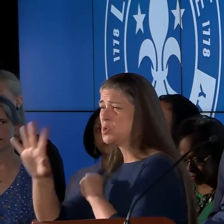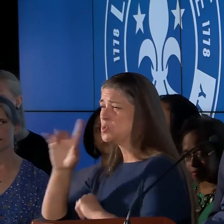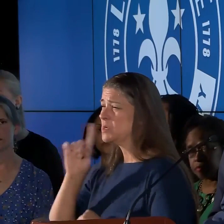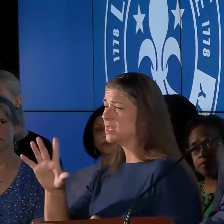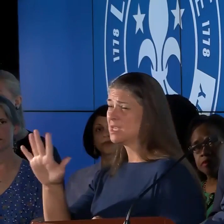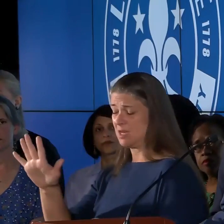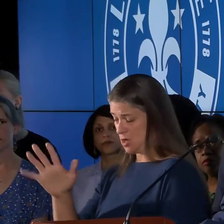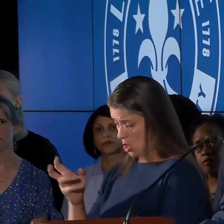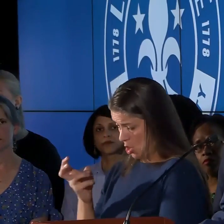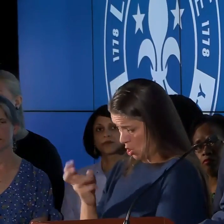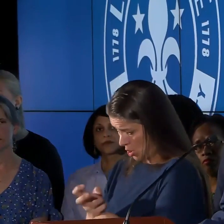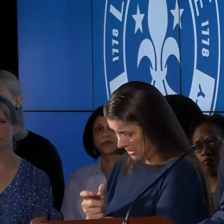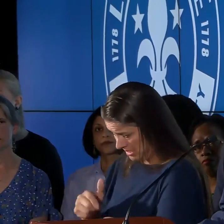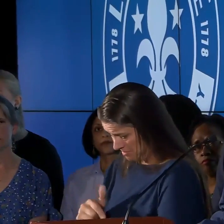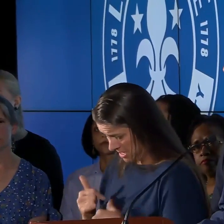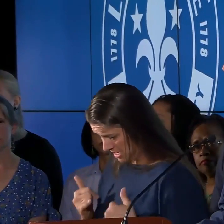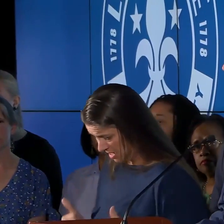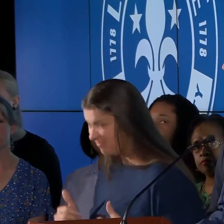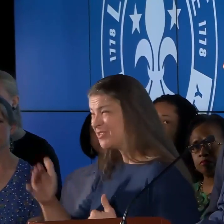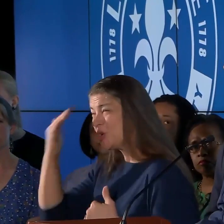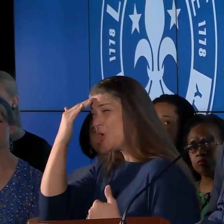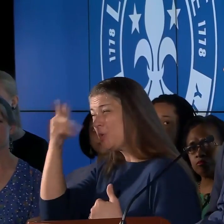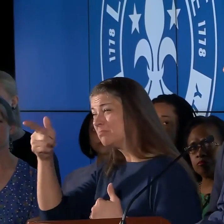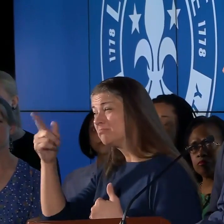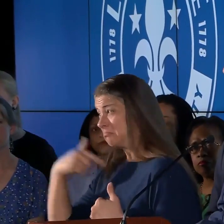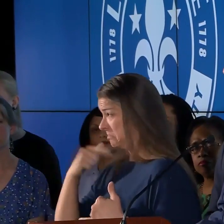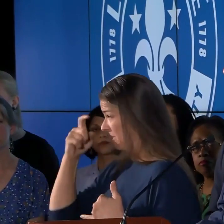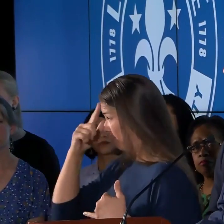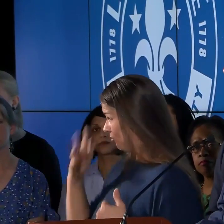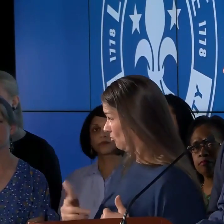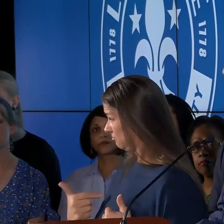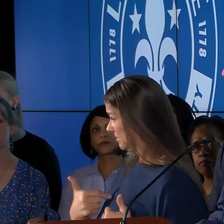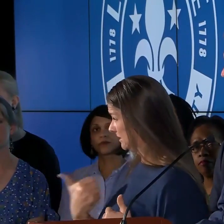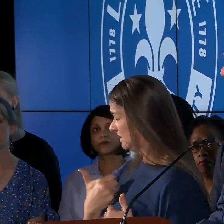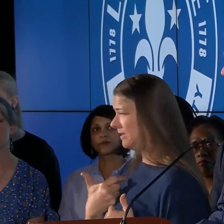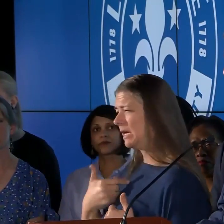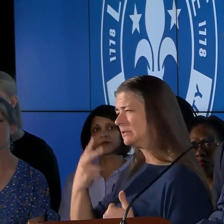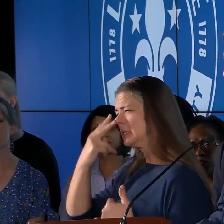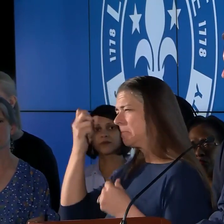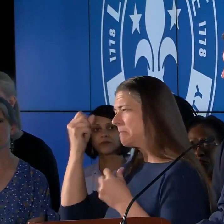and days as Governor I've had to see *** lot of them is that today ought to be focused